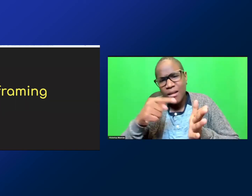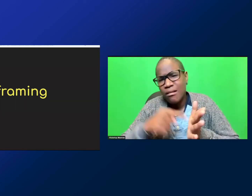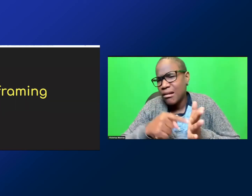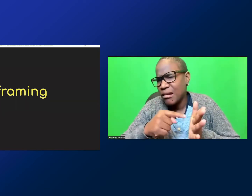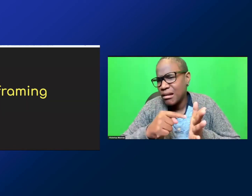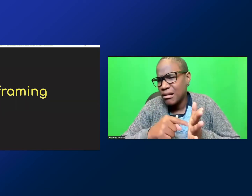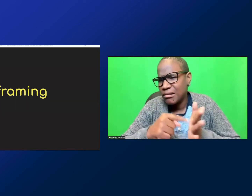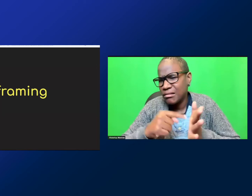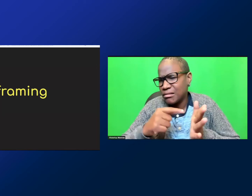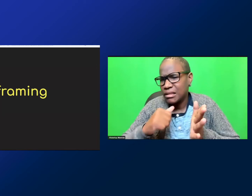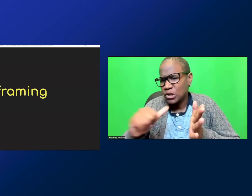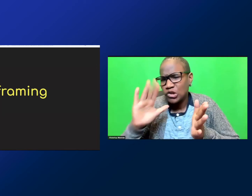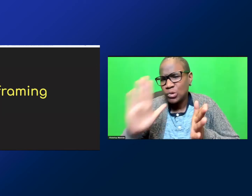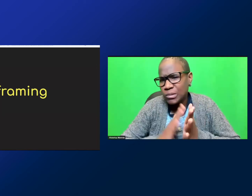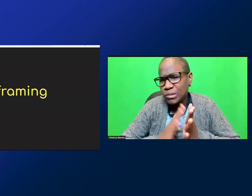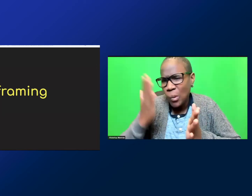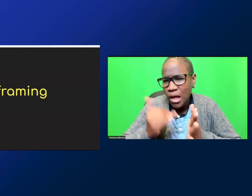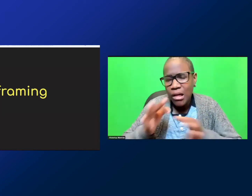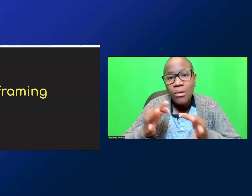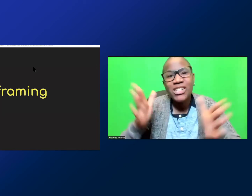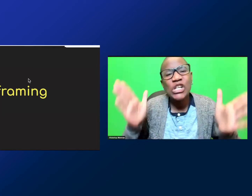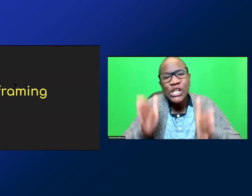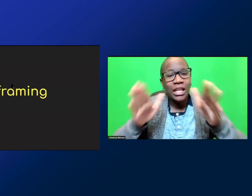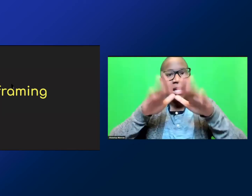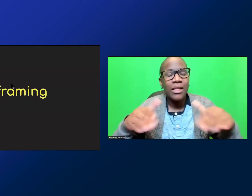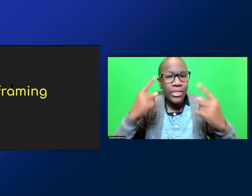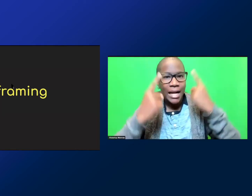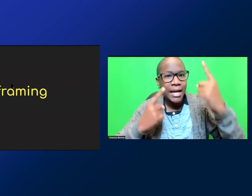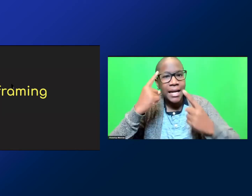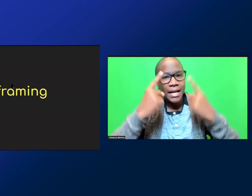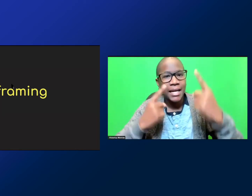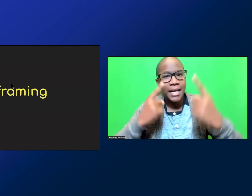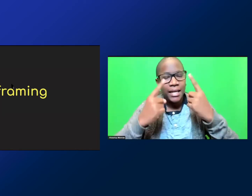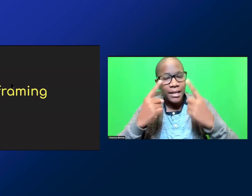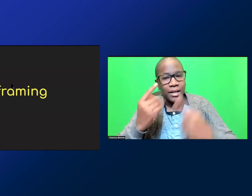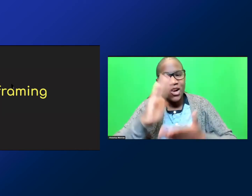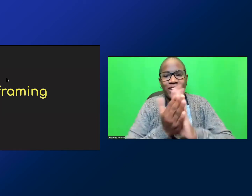as good or you know a really positive text take it and sit down with your students and talk about why